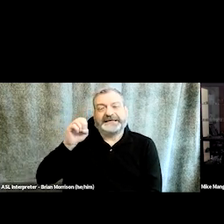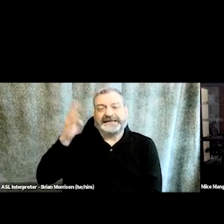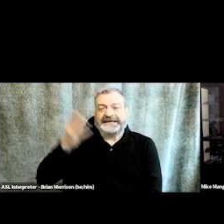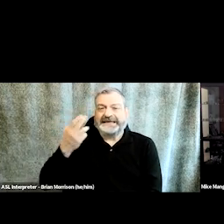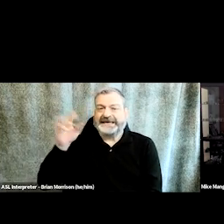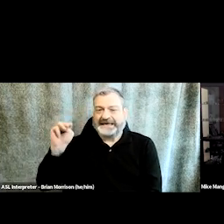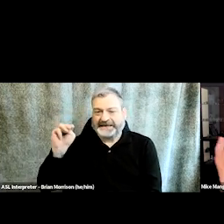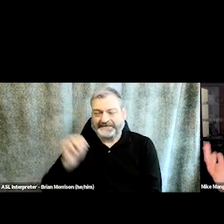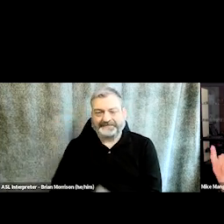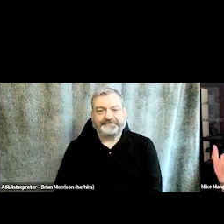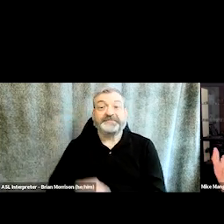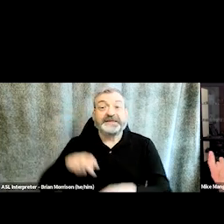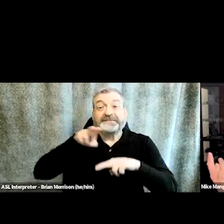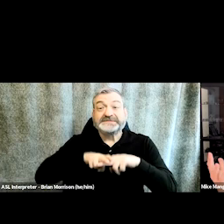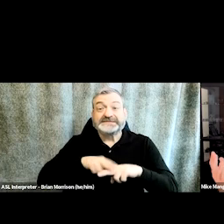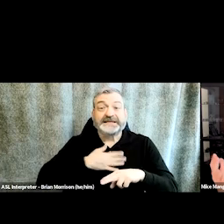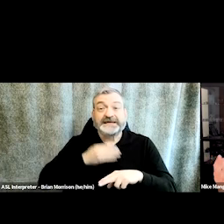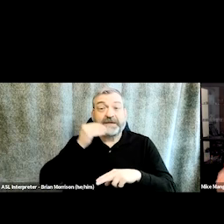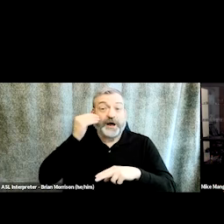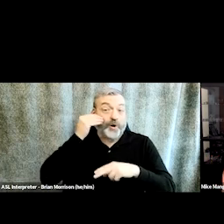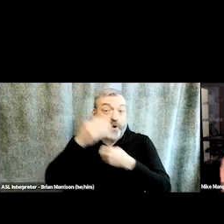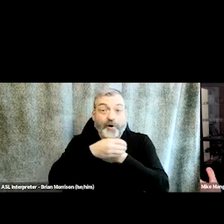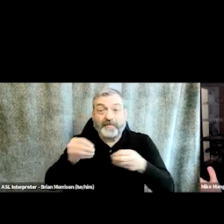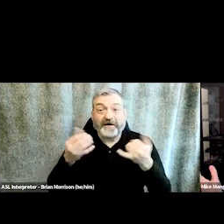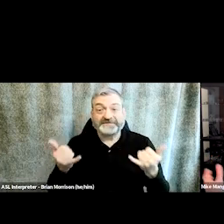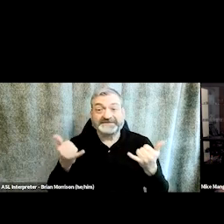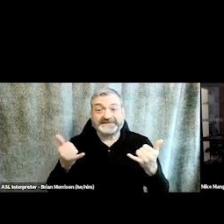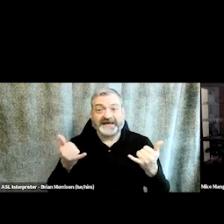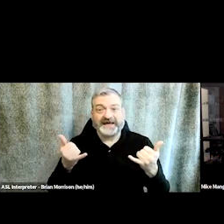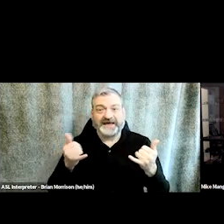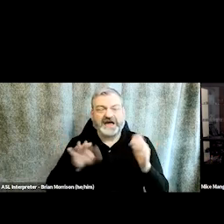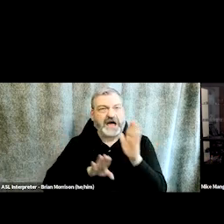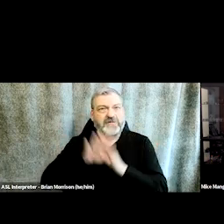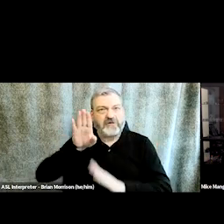I am sitting in my home office today. I'm over 6ft tall. I'm wearing a black vest,